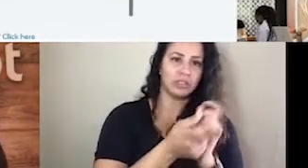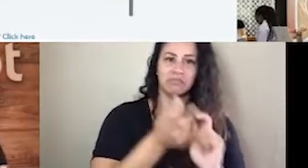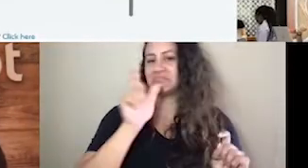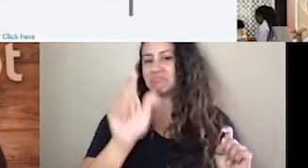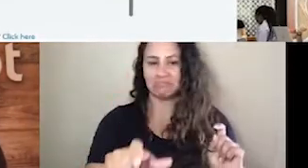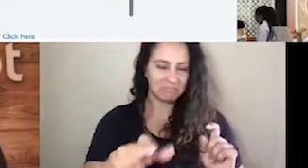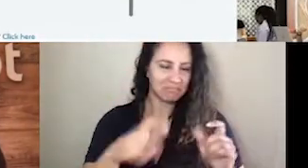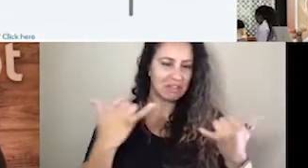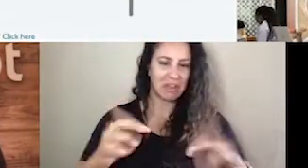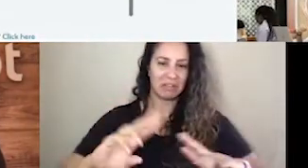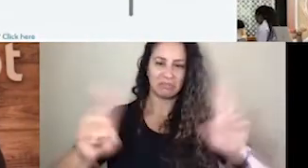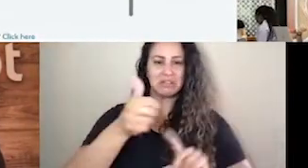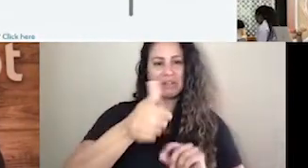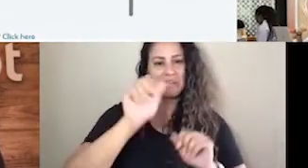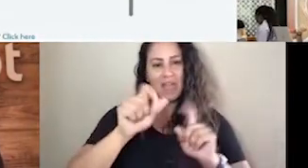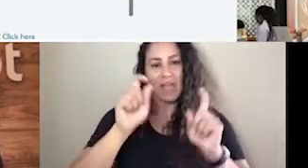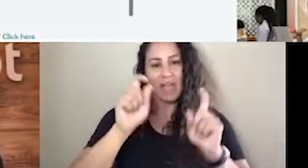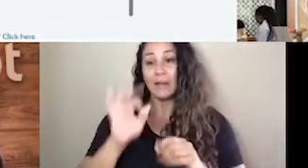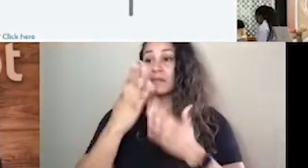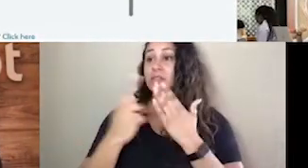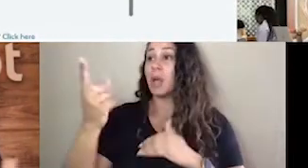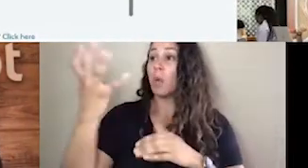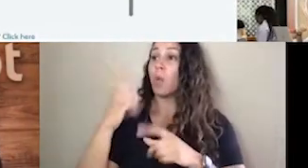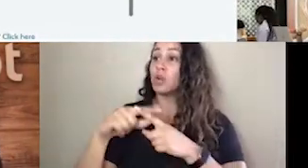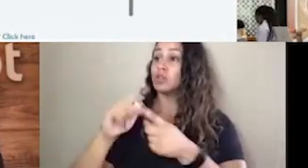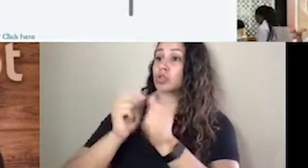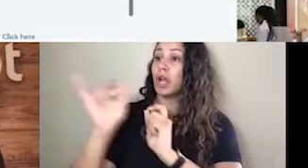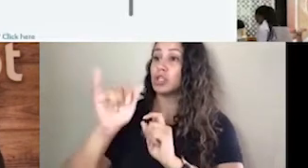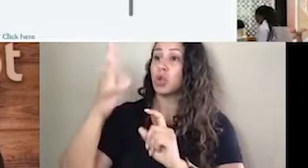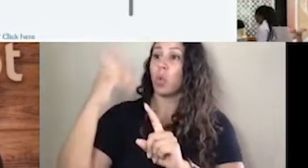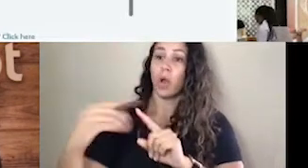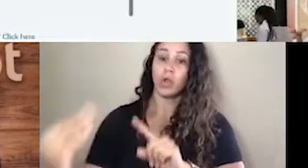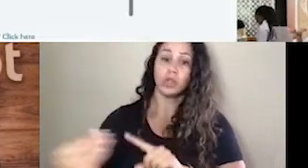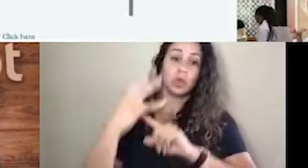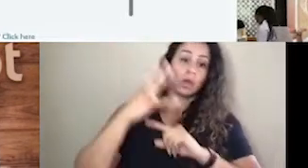AND EVEN WORSE IF SOMEONE DOESN'T WANT TO CONSULT YOU